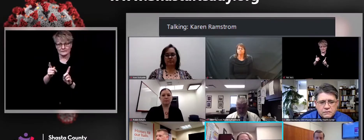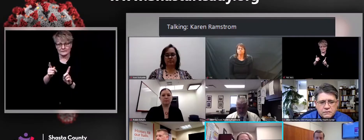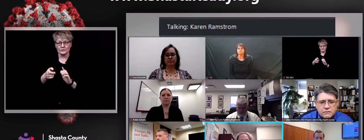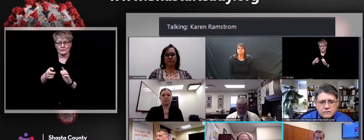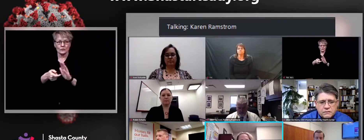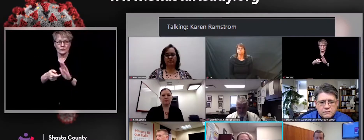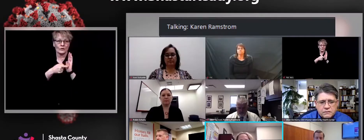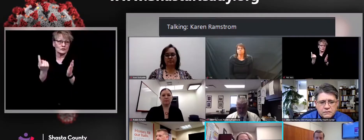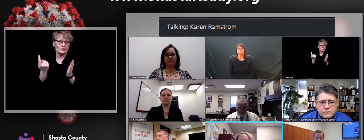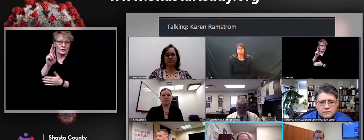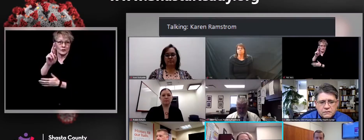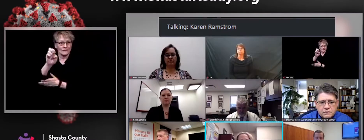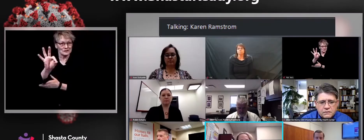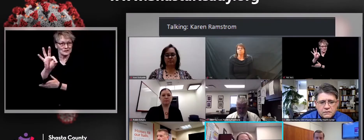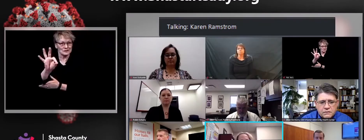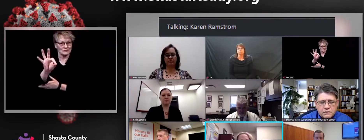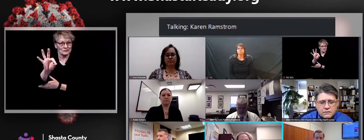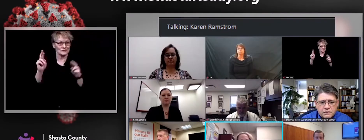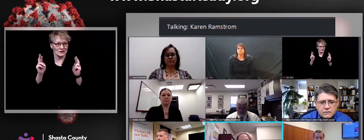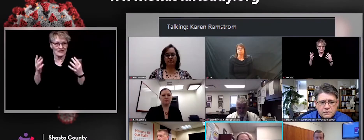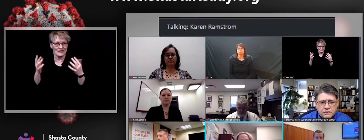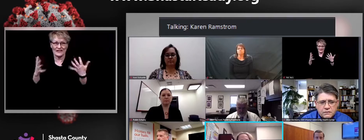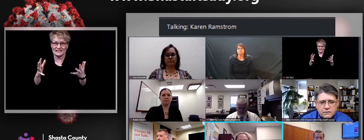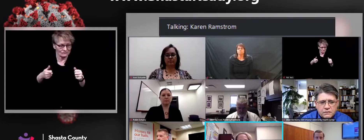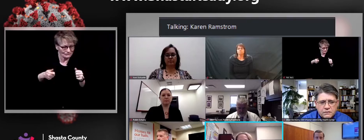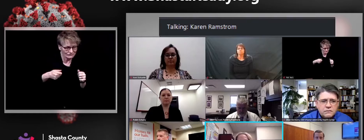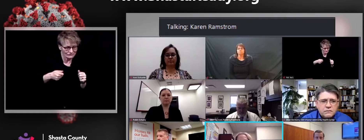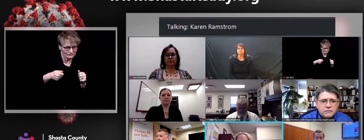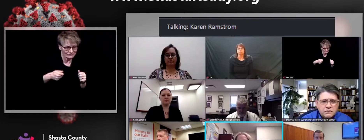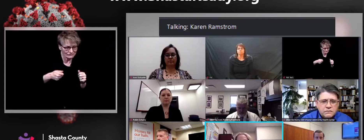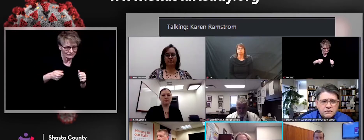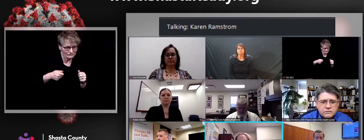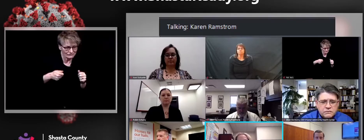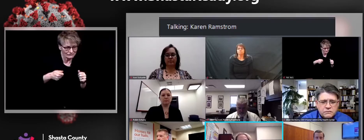And so we're really happy to have that partnership coming about with Shasta Community Health Center.